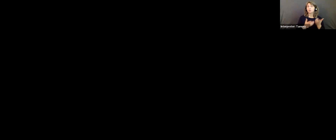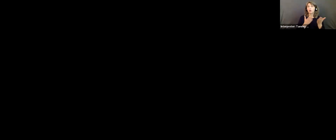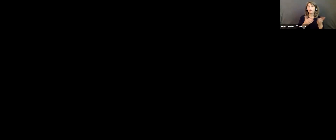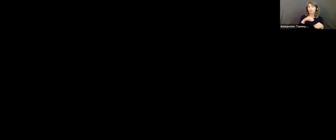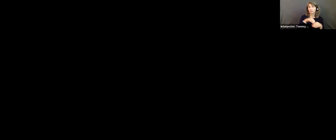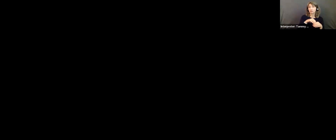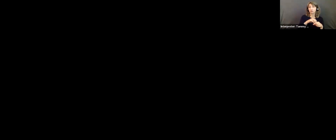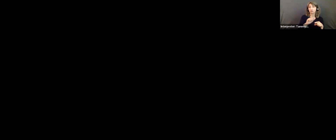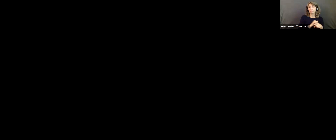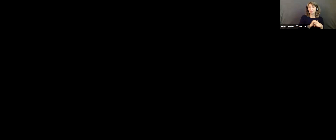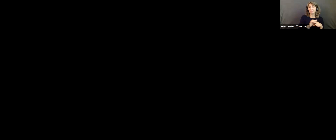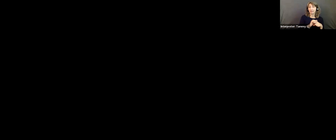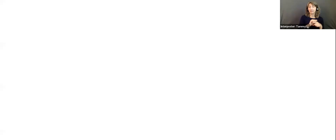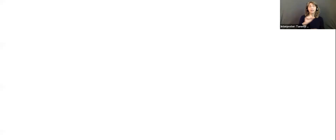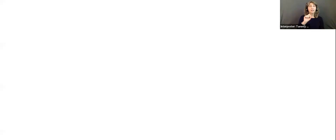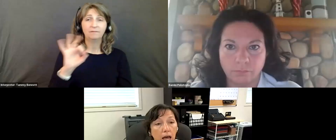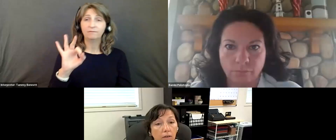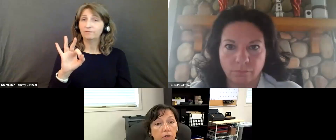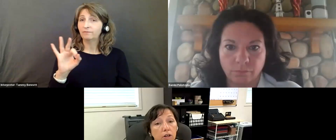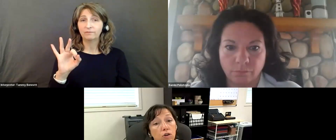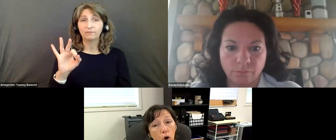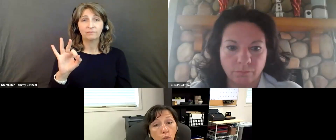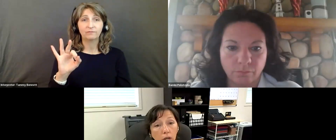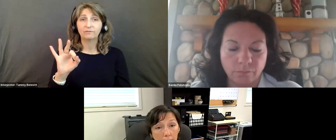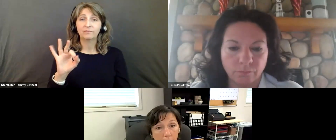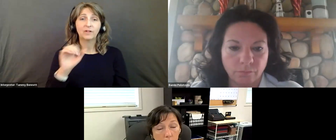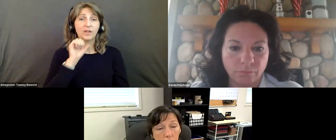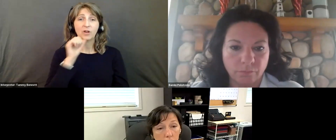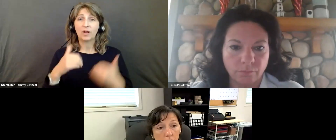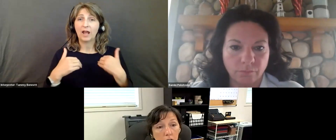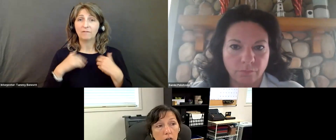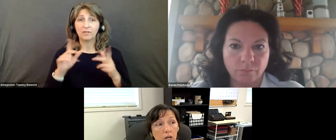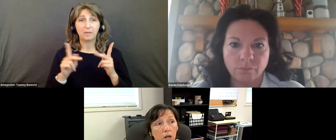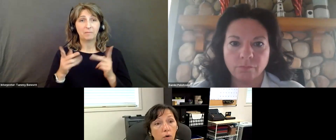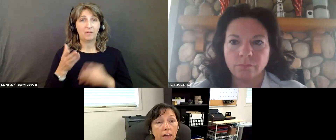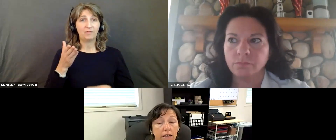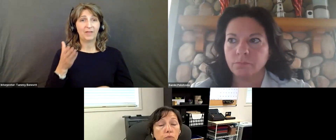And if they don't have the facility, if they don't have the people on staff that know the language.